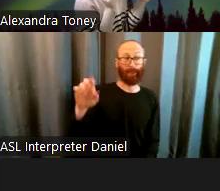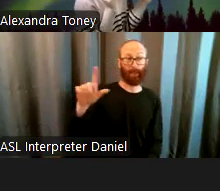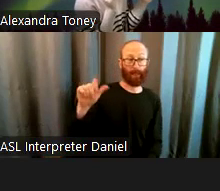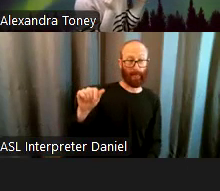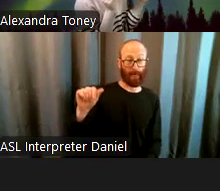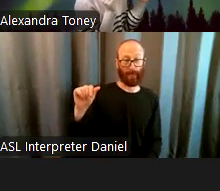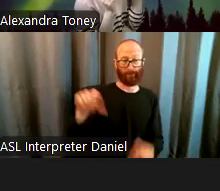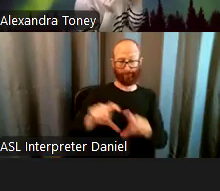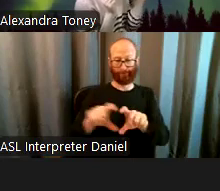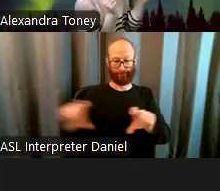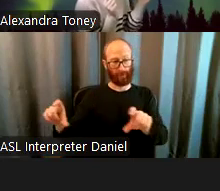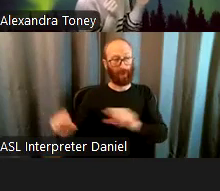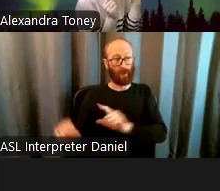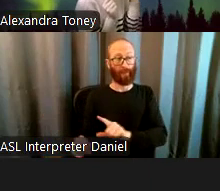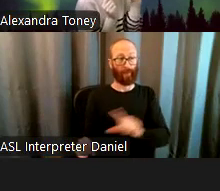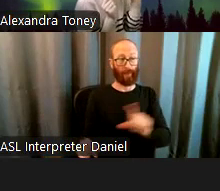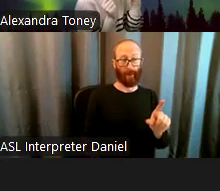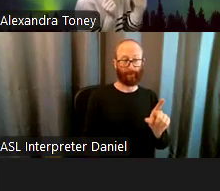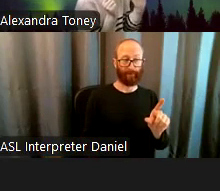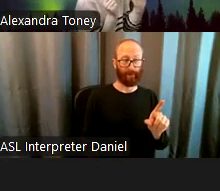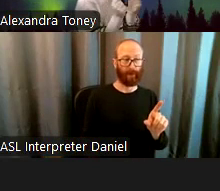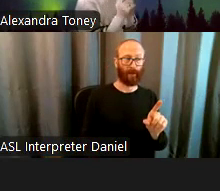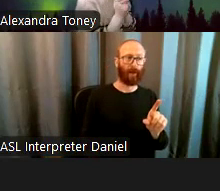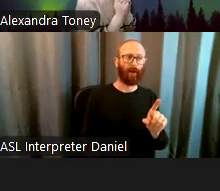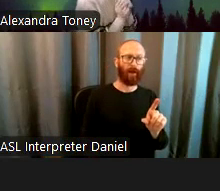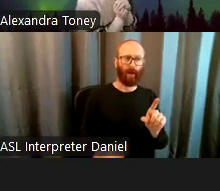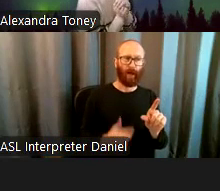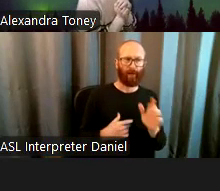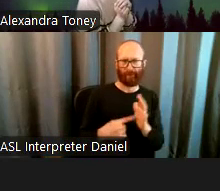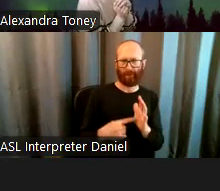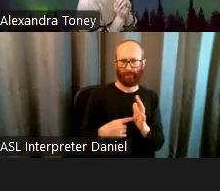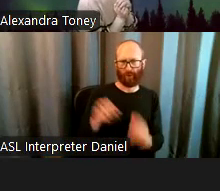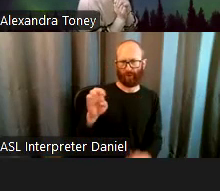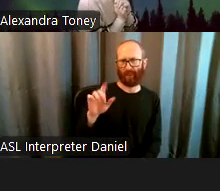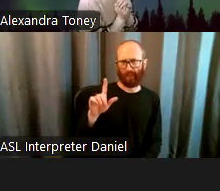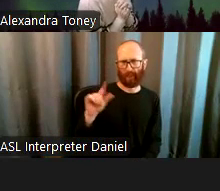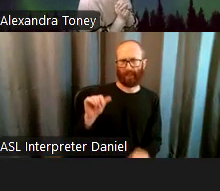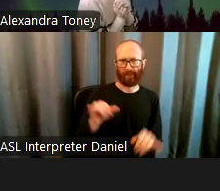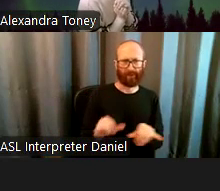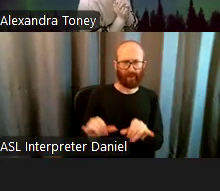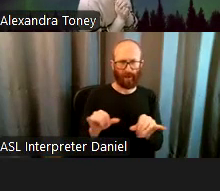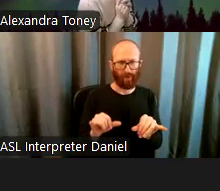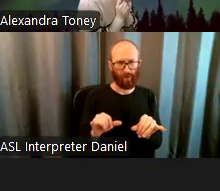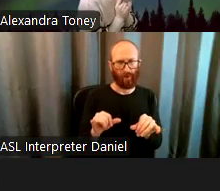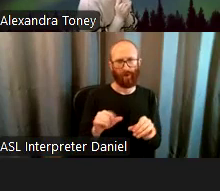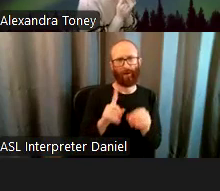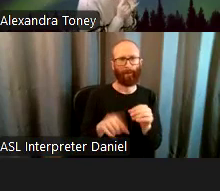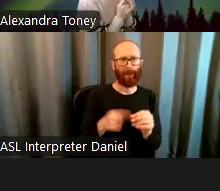side is an example of an ELA standard about citing strong texture Al evidence